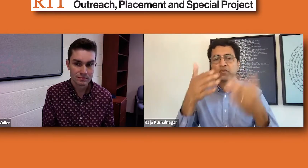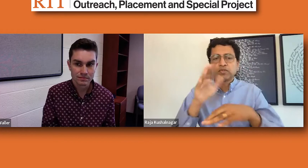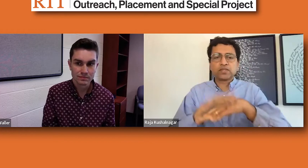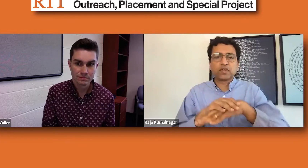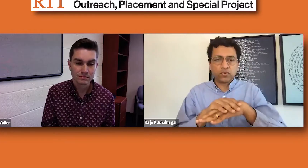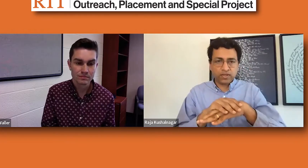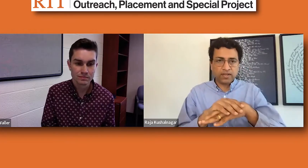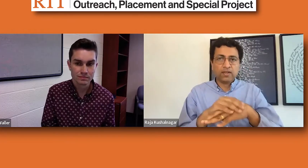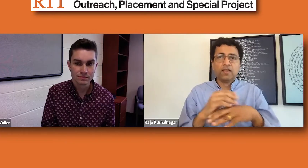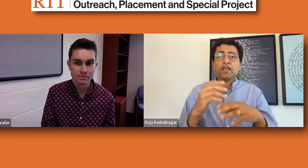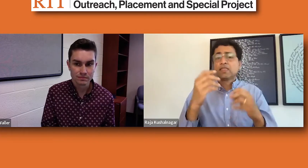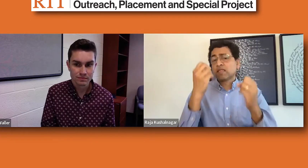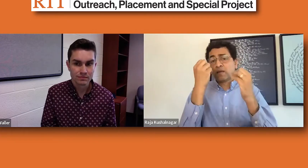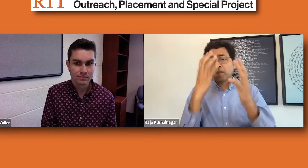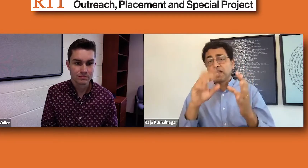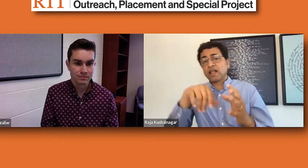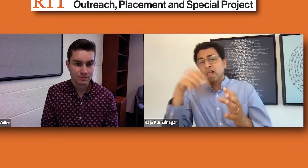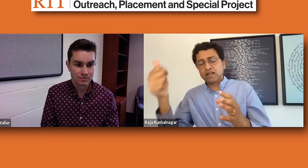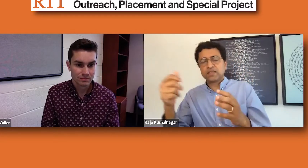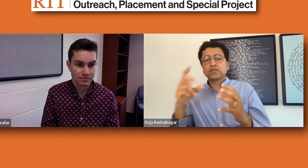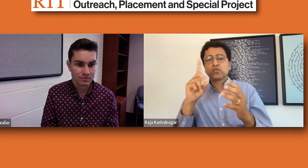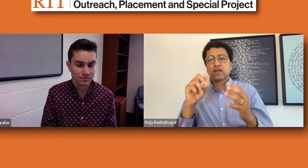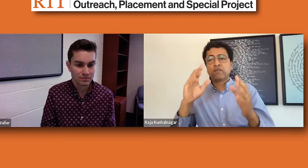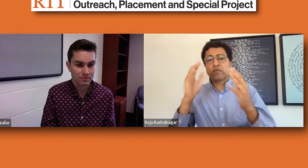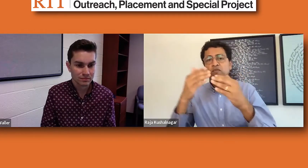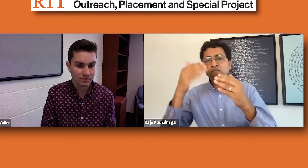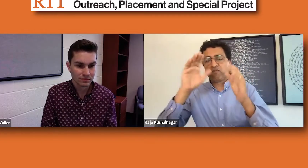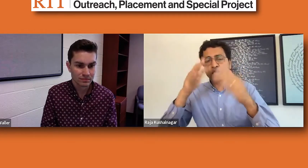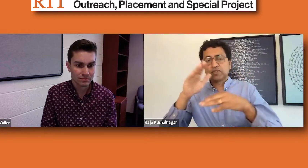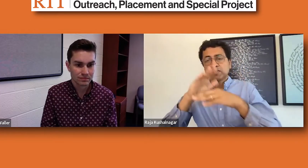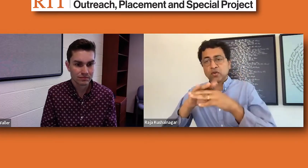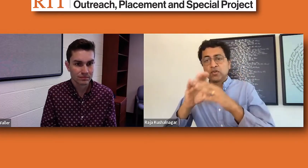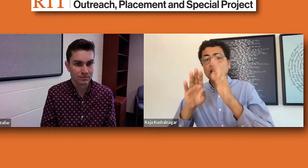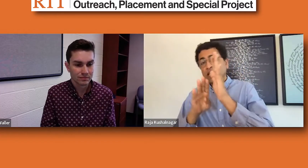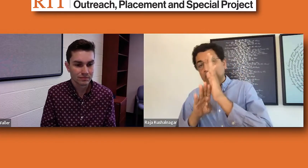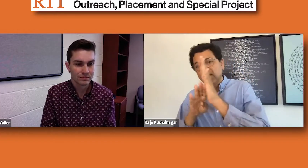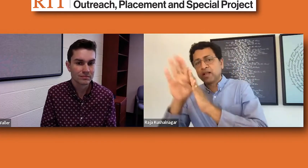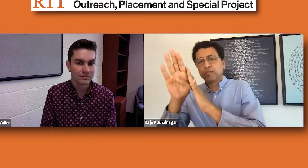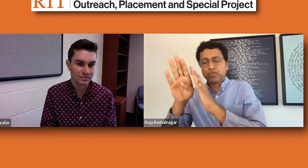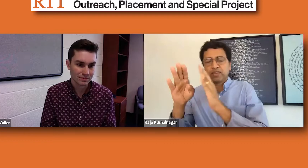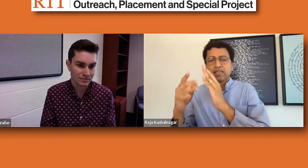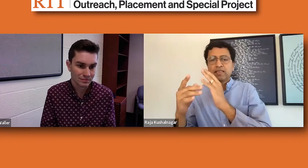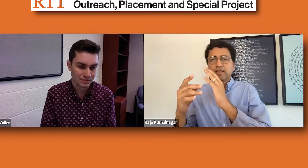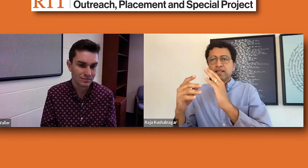proposing research that will focus on the development of the technology.